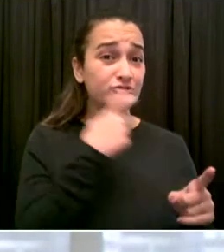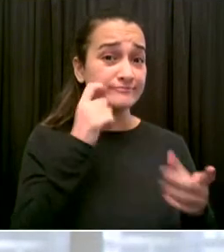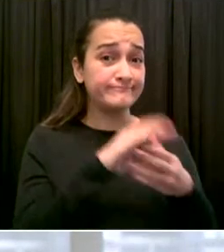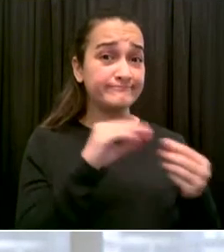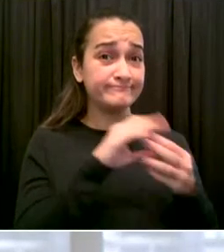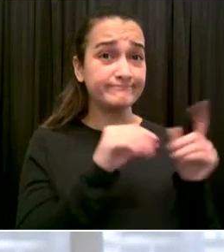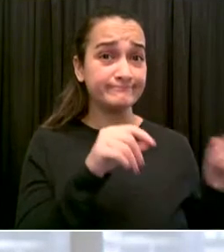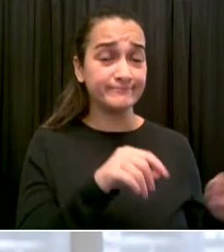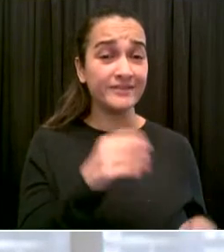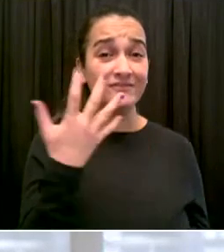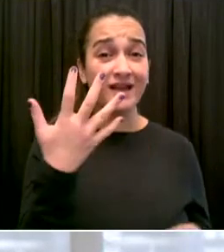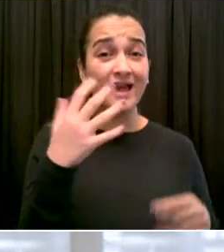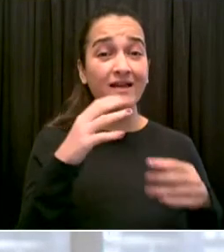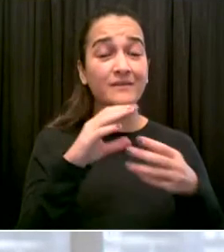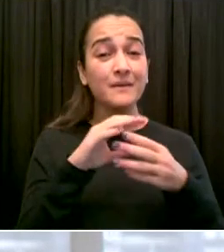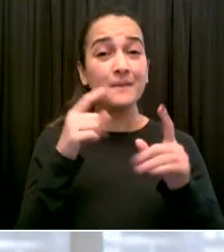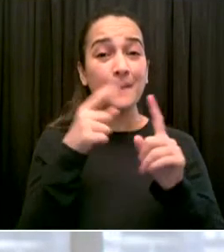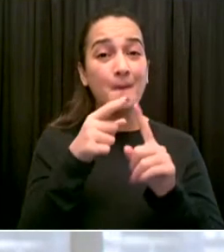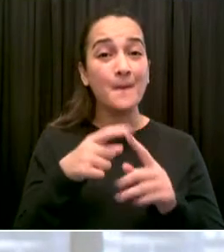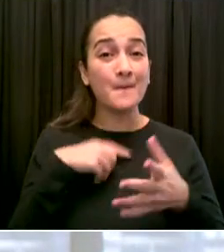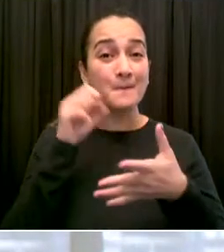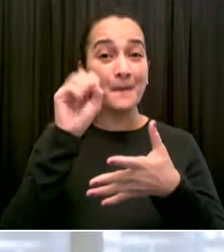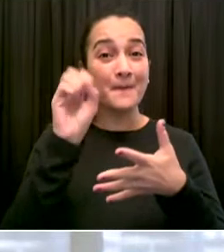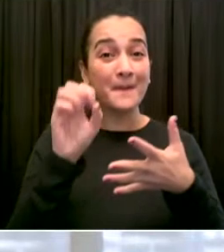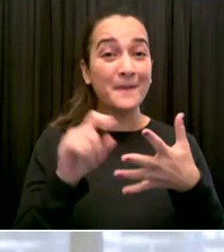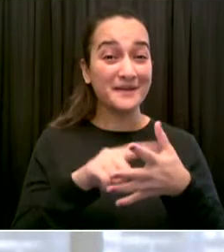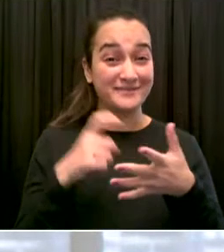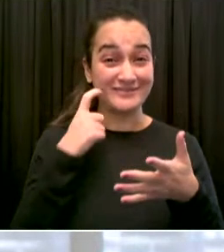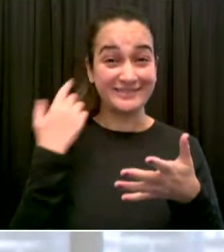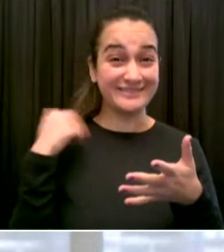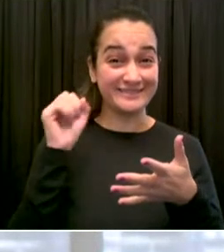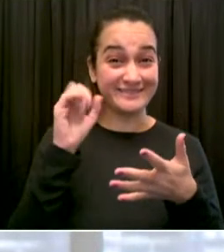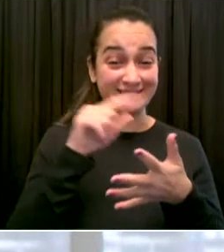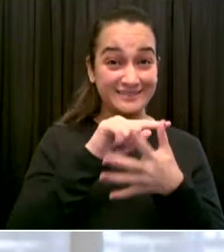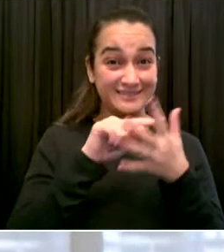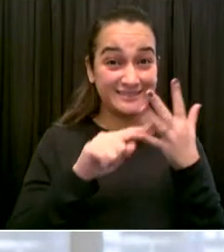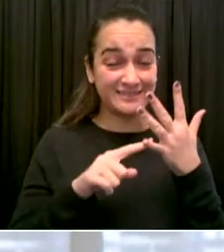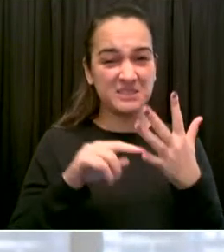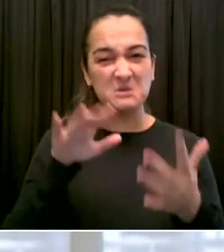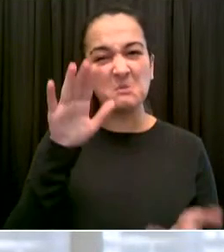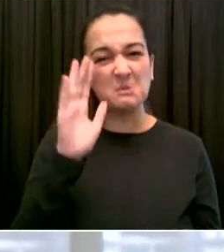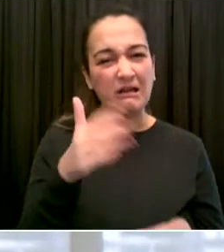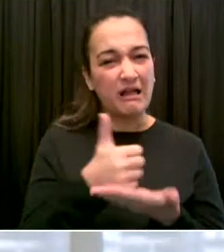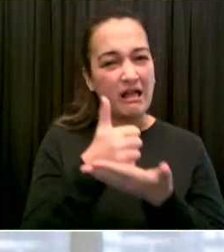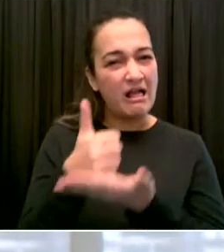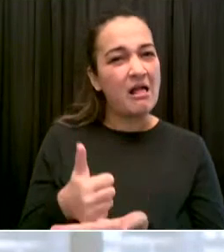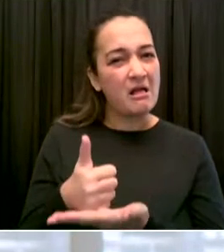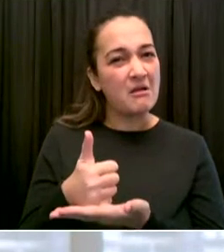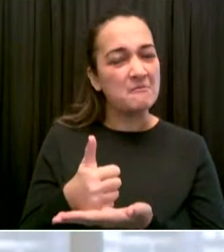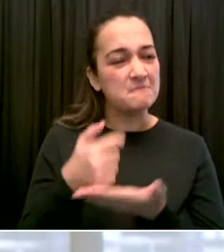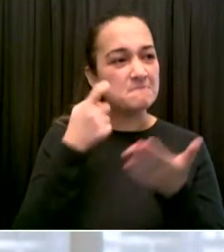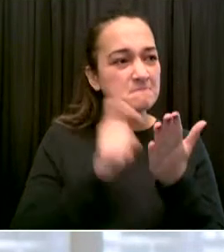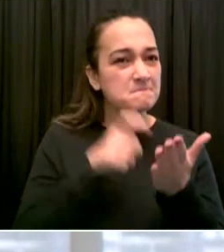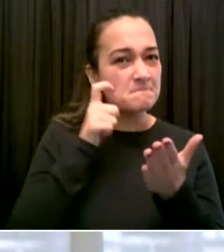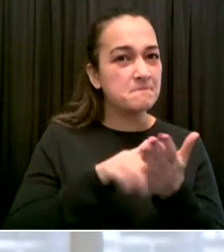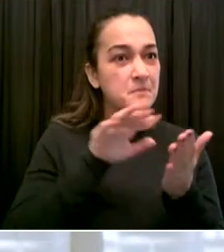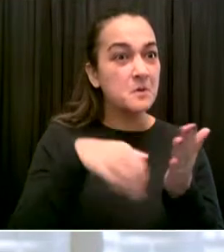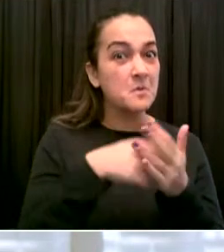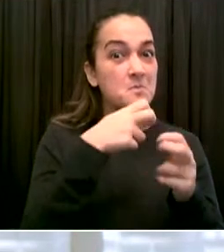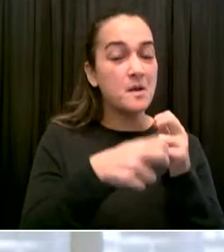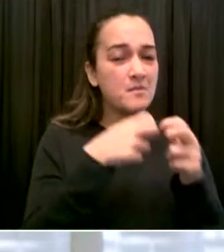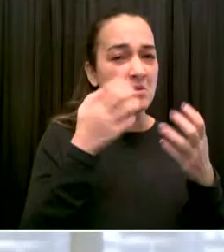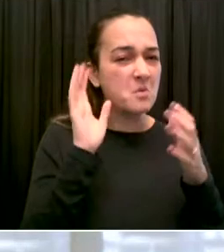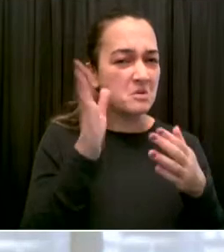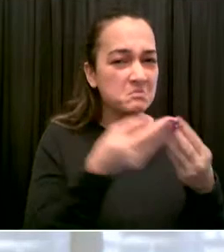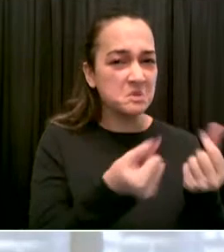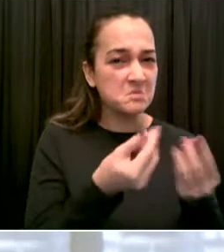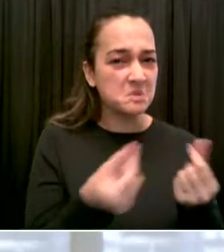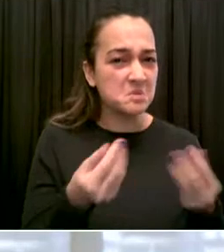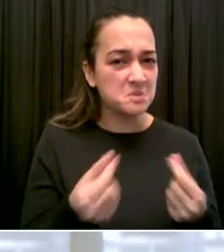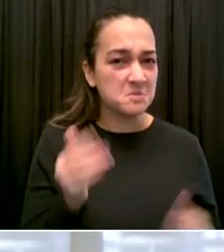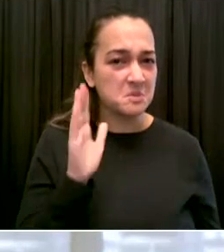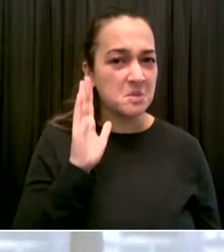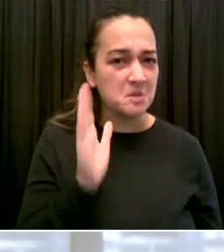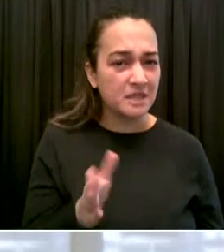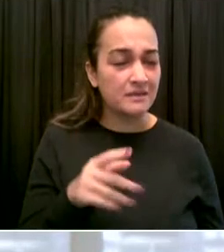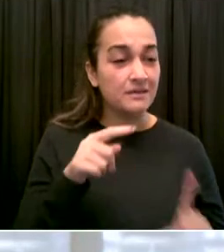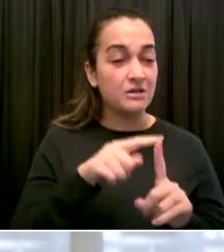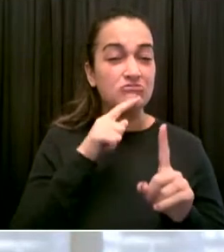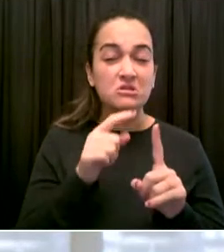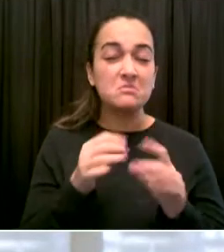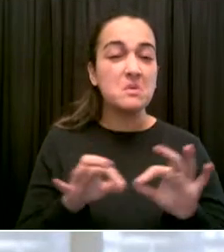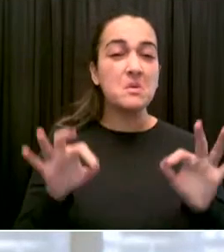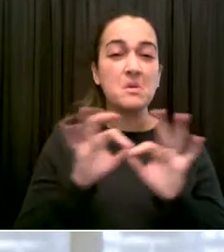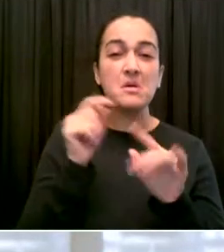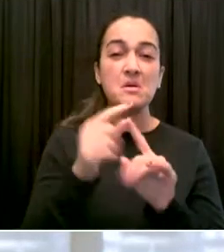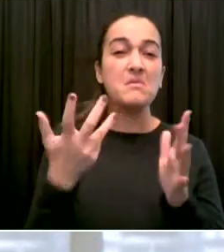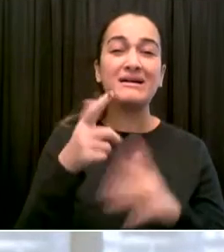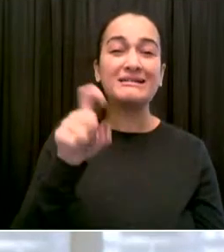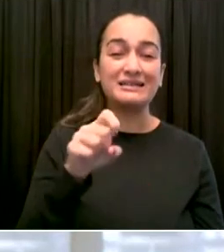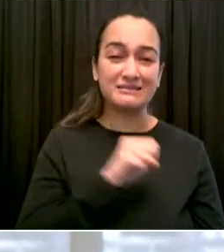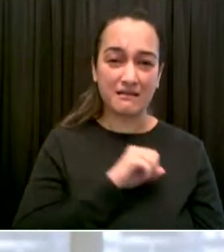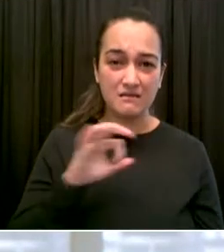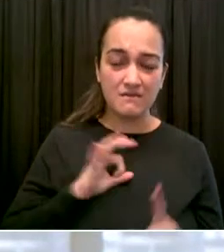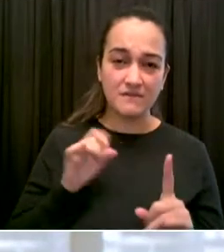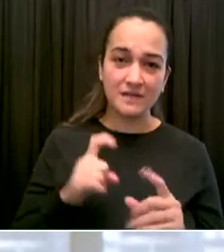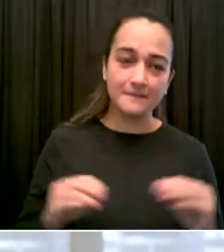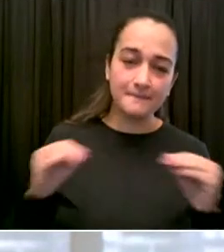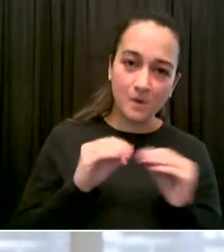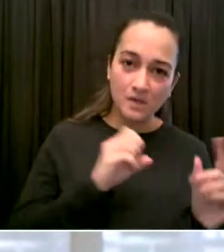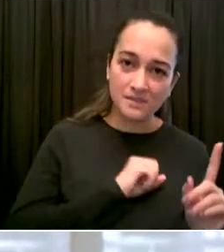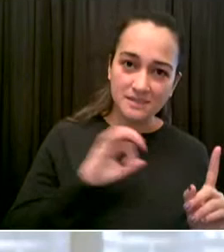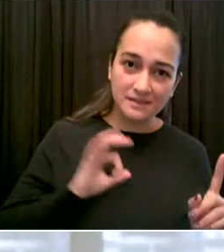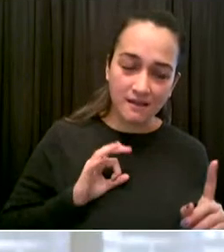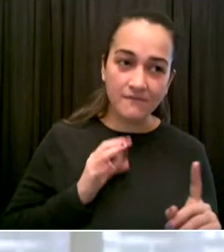YOU SAID IT.